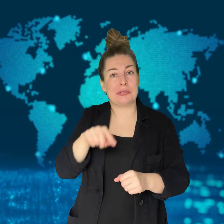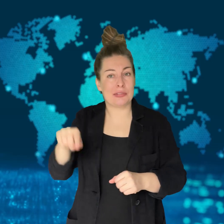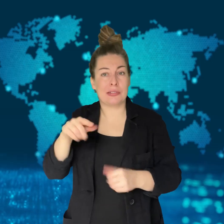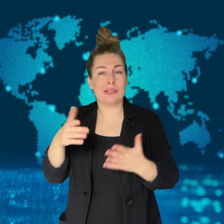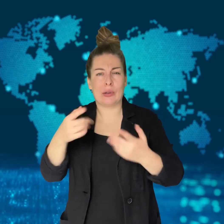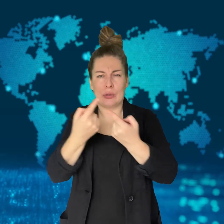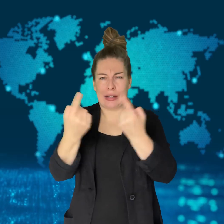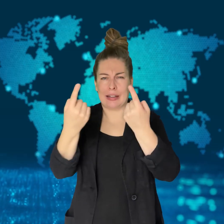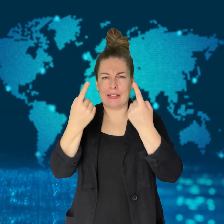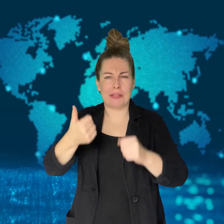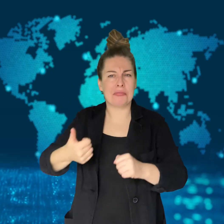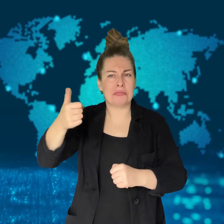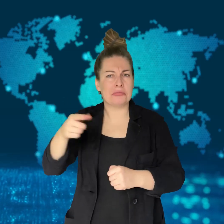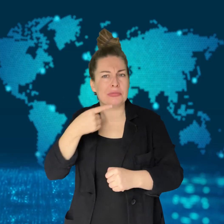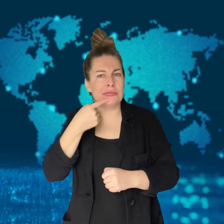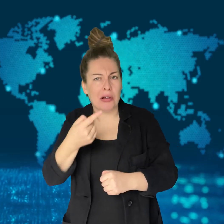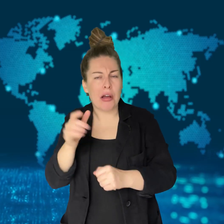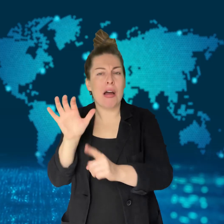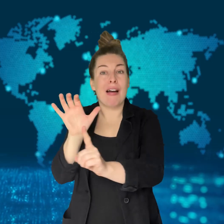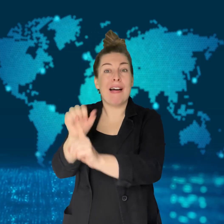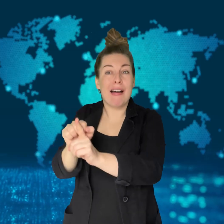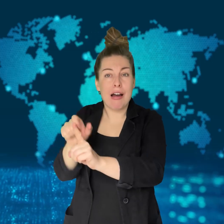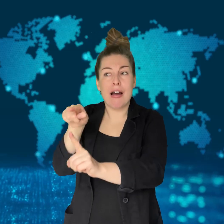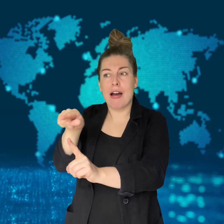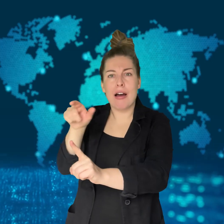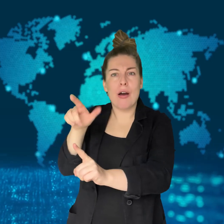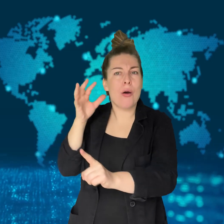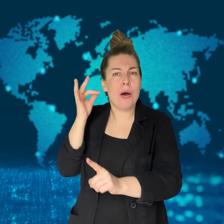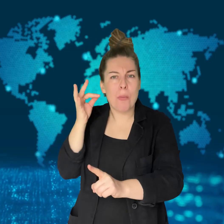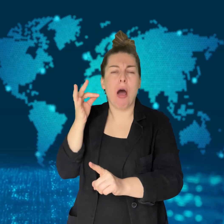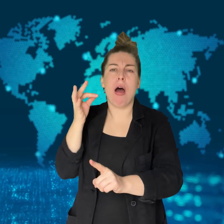abuse against women in Iranian prisons.